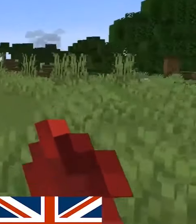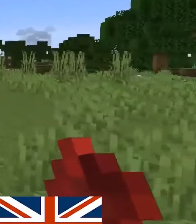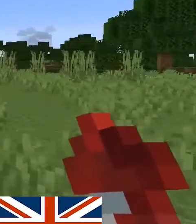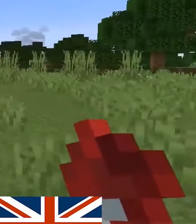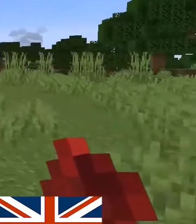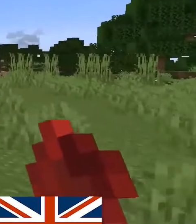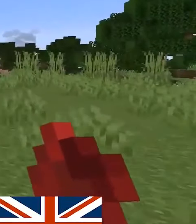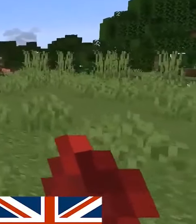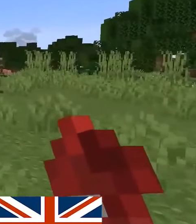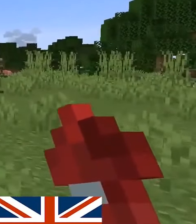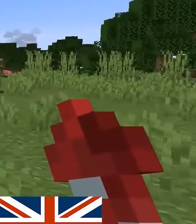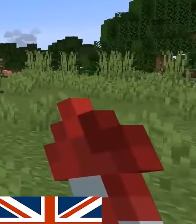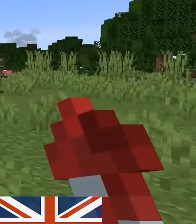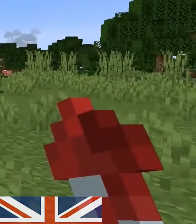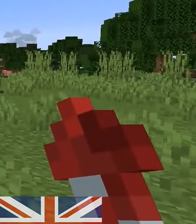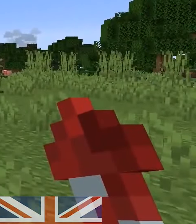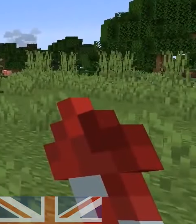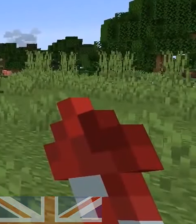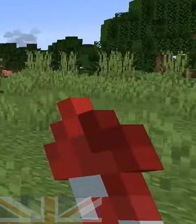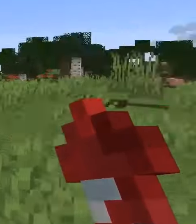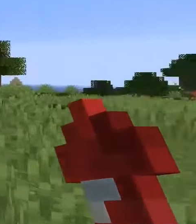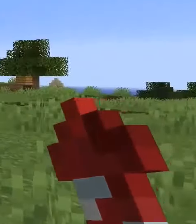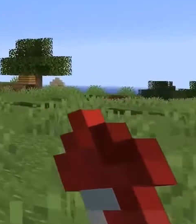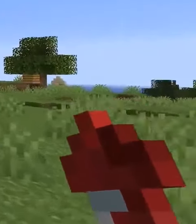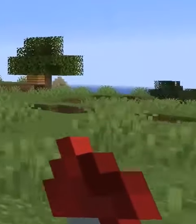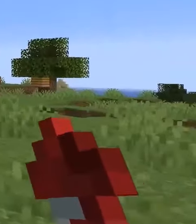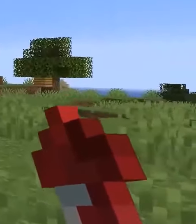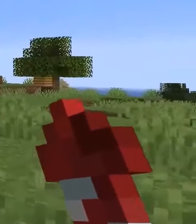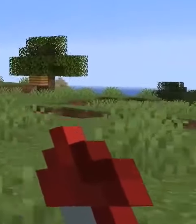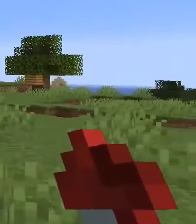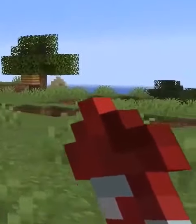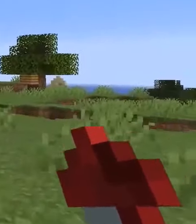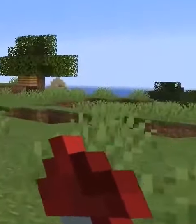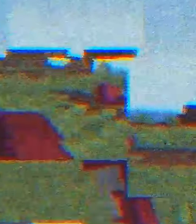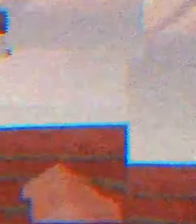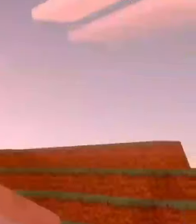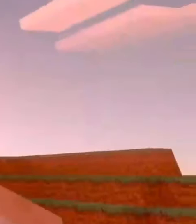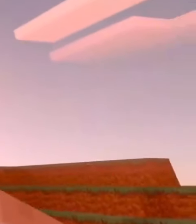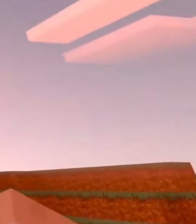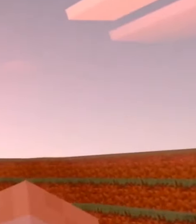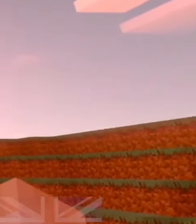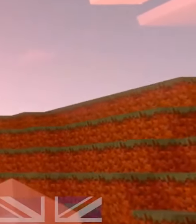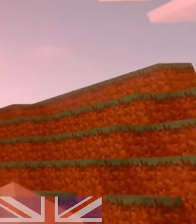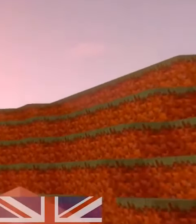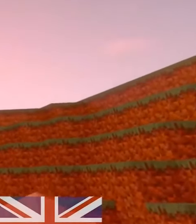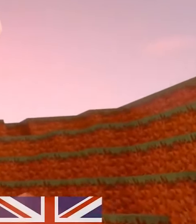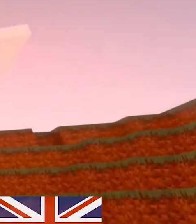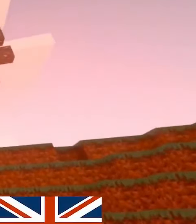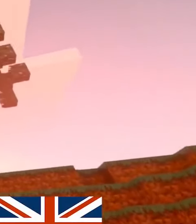THERE THEY ARE. LOOK AT THEM. THEY ARE SO CUTE AND THAT RIGHT THERE LADIES AND GENTLEMEN IS